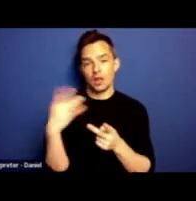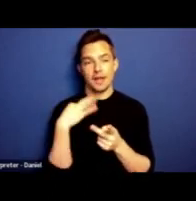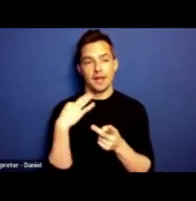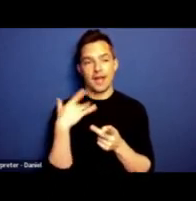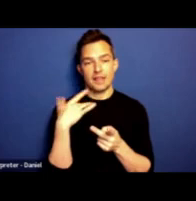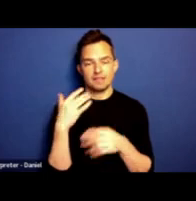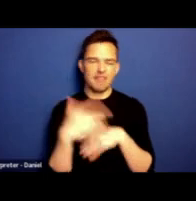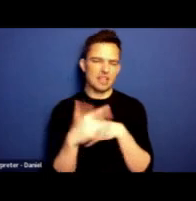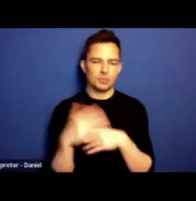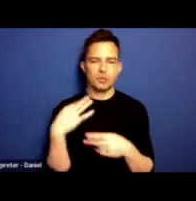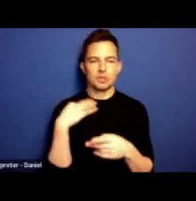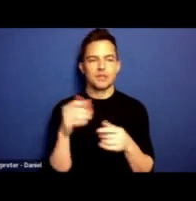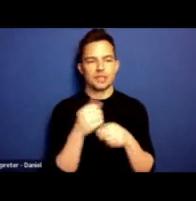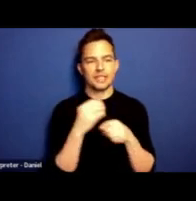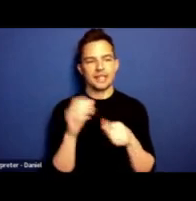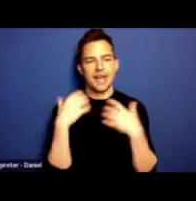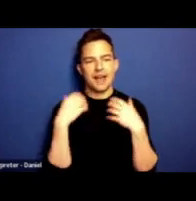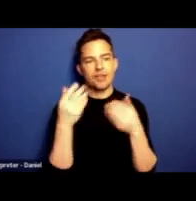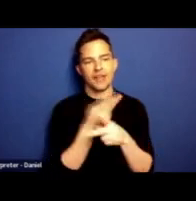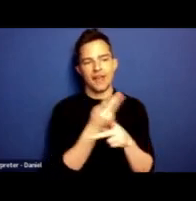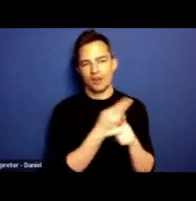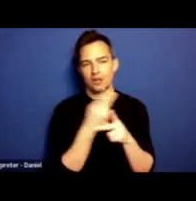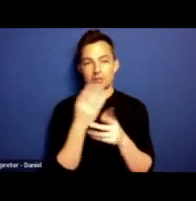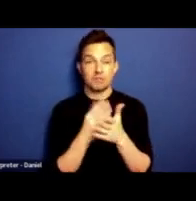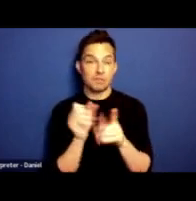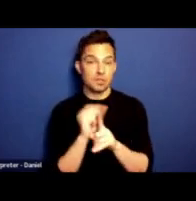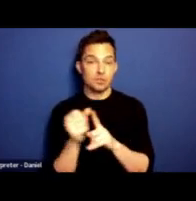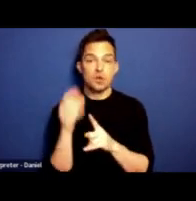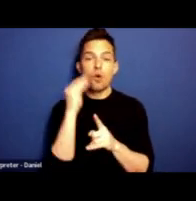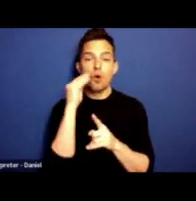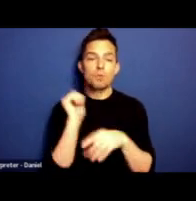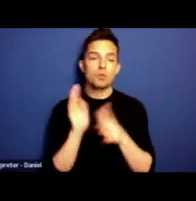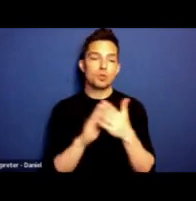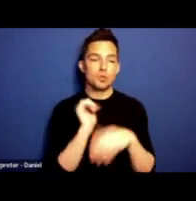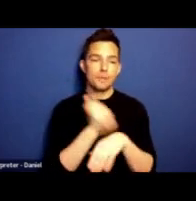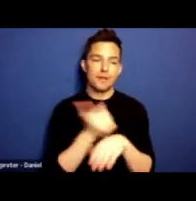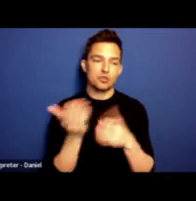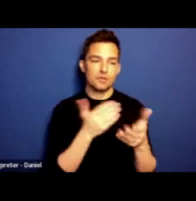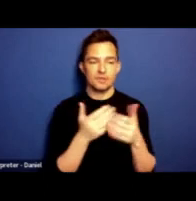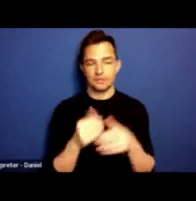health care, and as well as in some cases, their home and community based services. So we